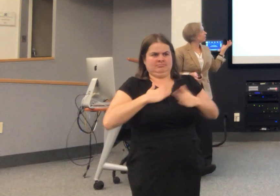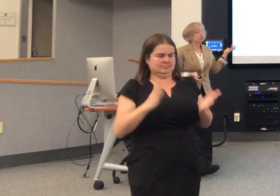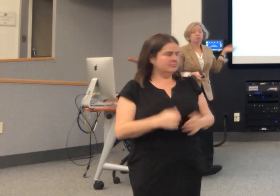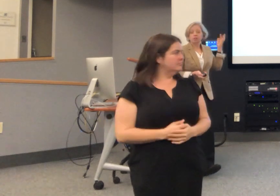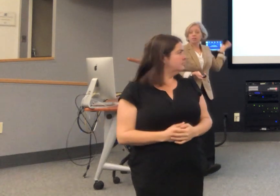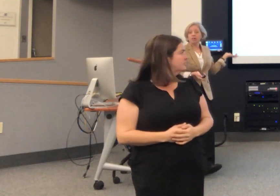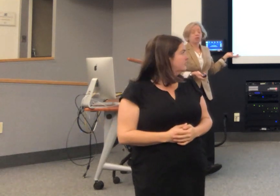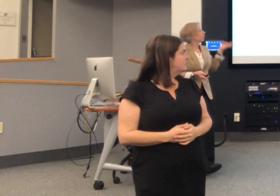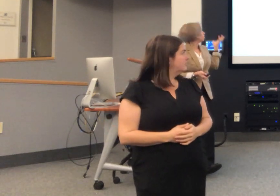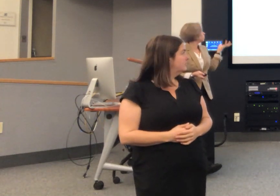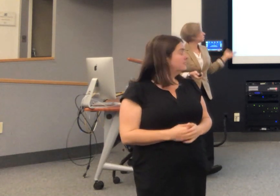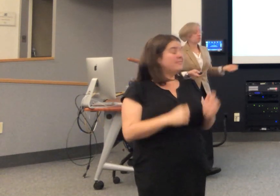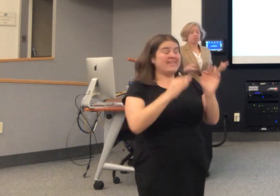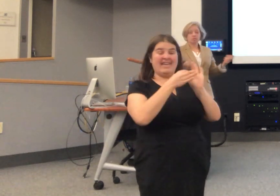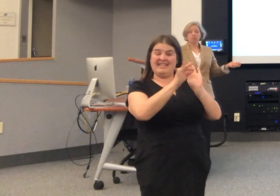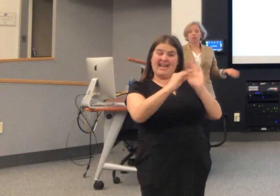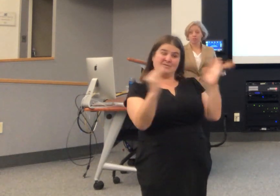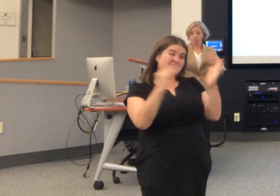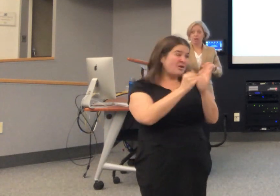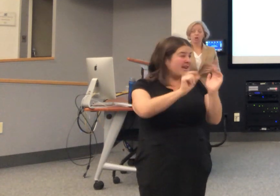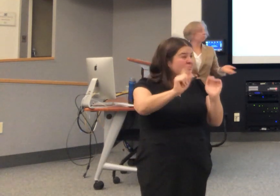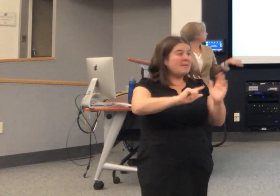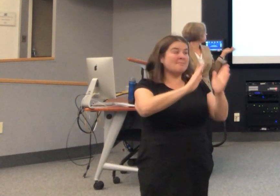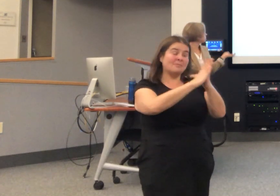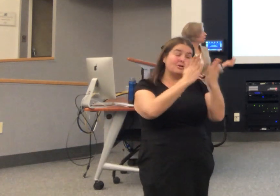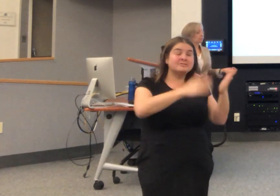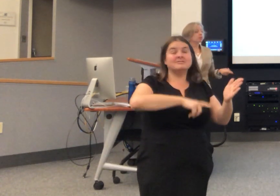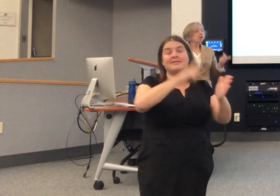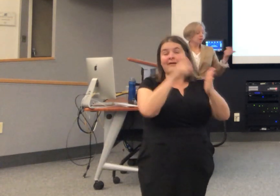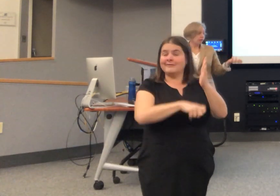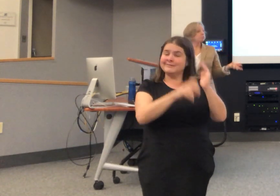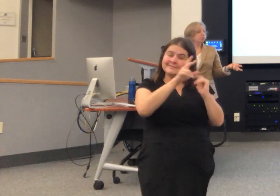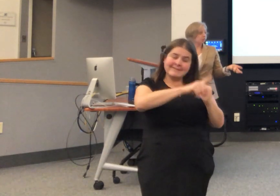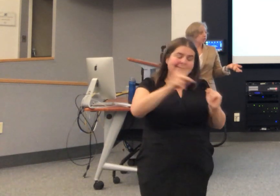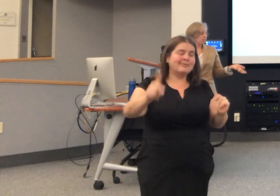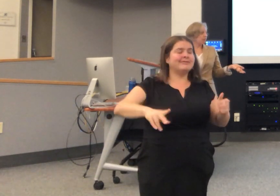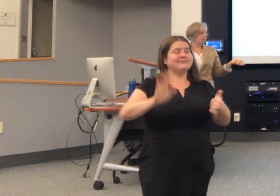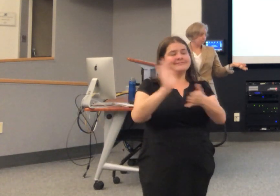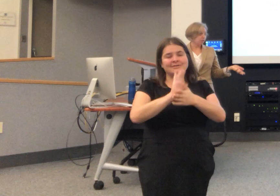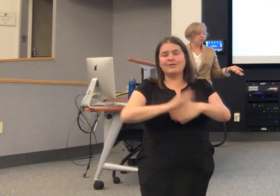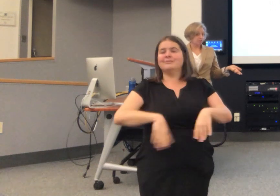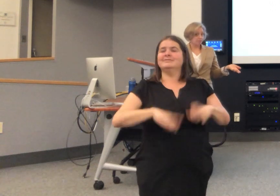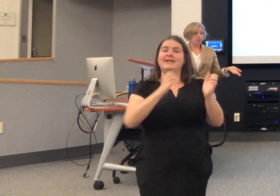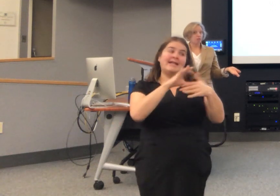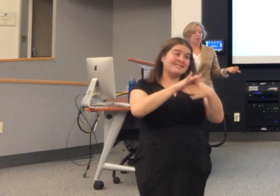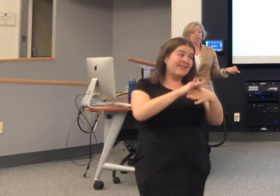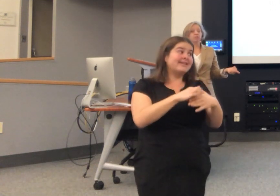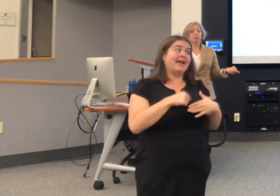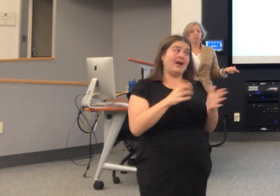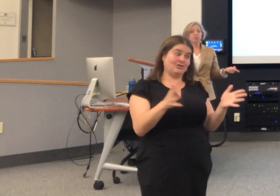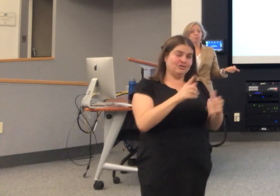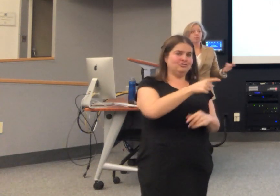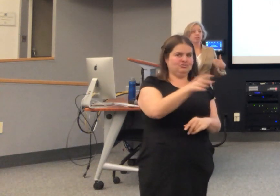Where can you put it? Anywhere, books, articles, PowerPoints. Class materials, I often encourage faculty members